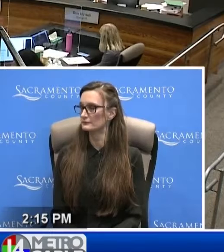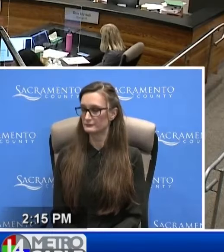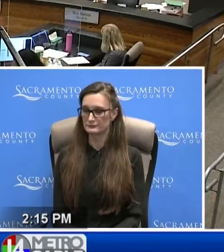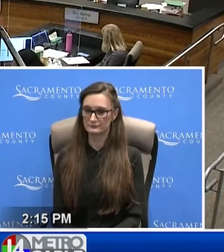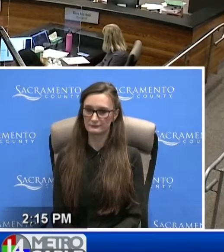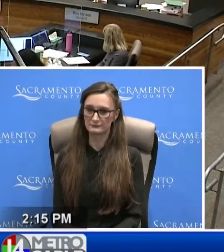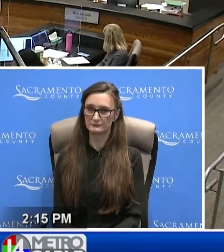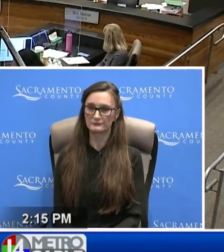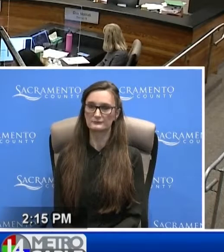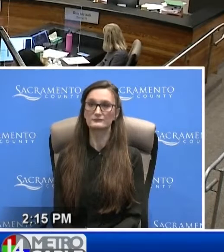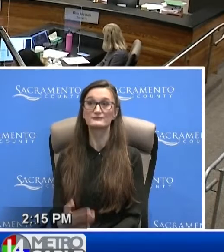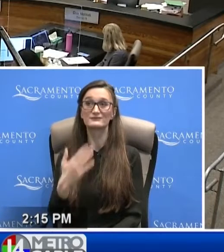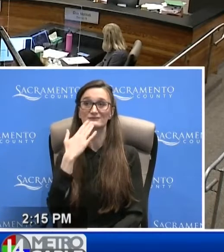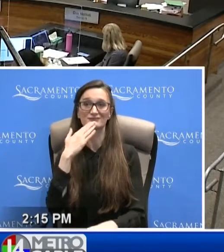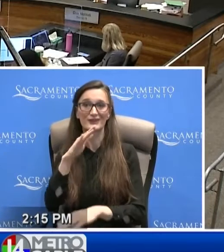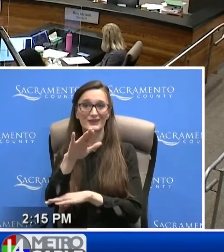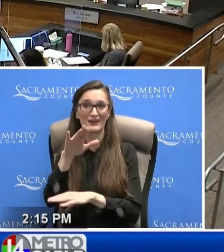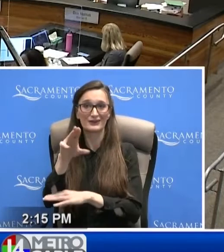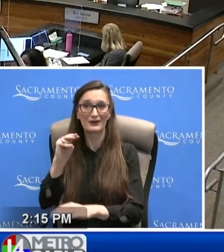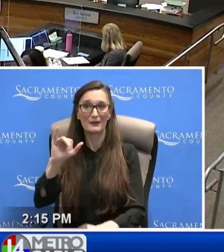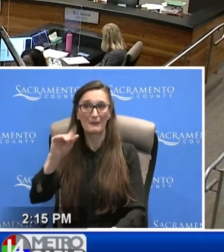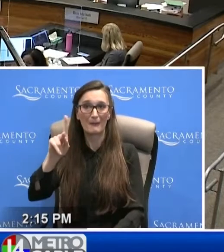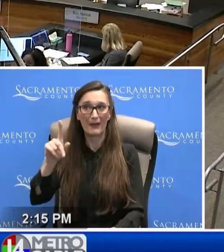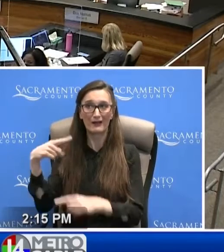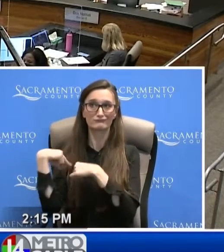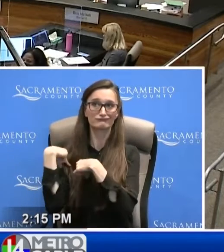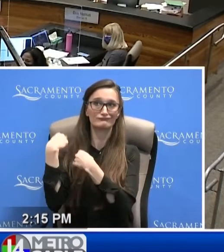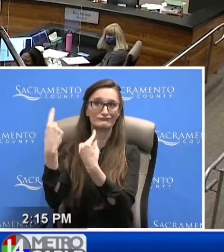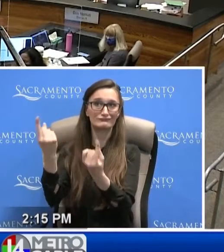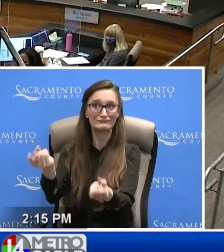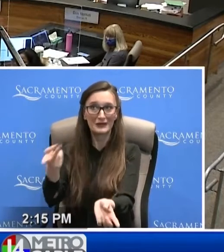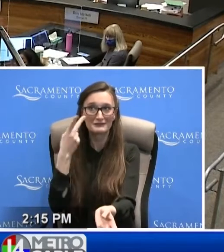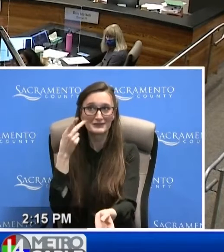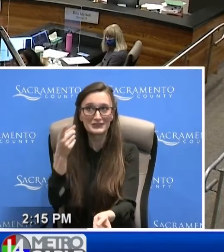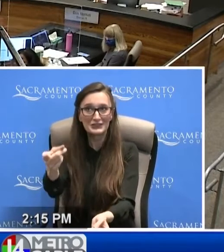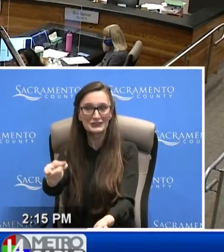Good afternoon, Mike, it's been a while since I've seen you in a while. Good afternoon,